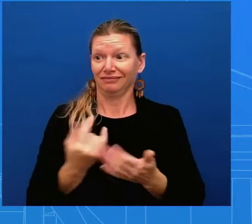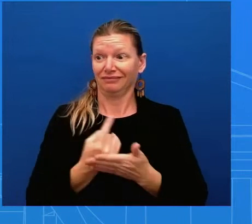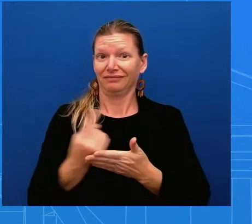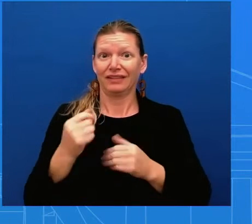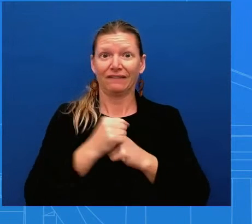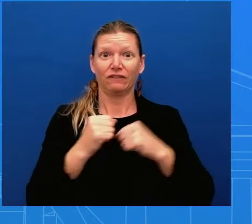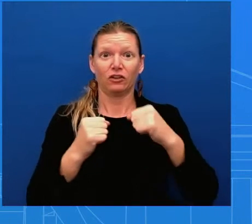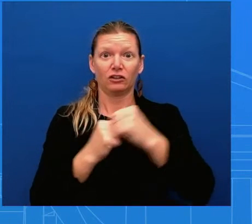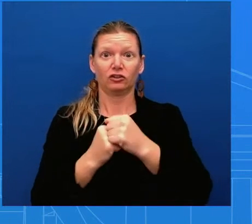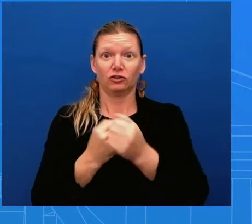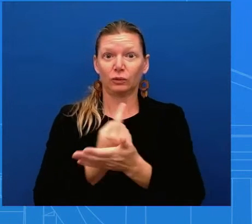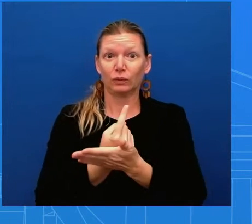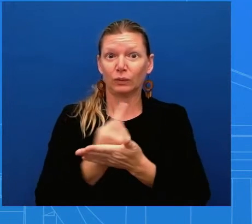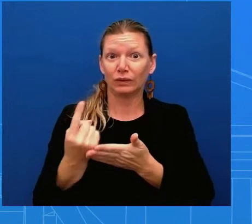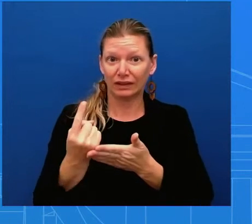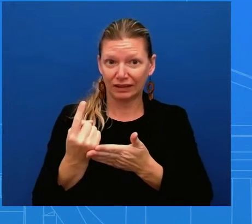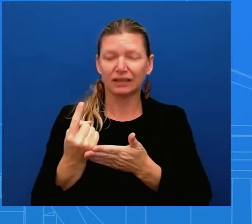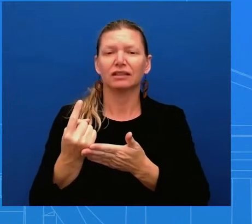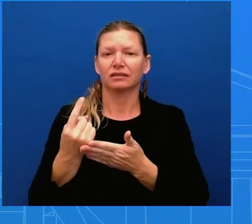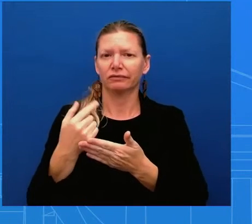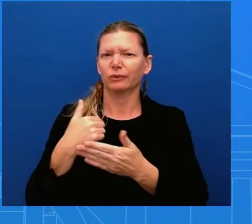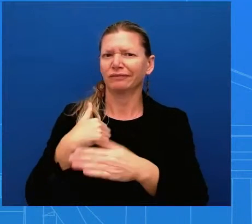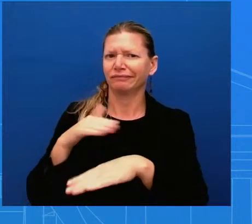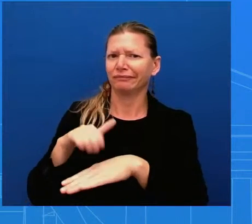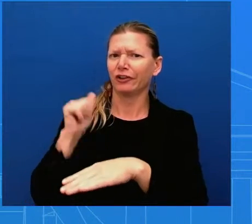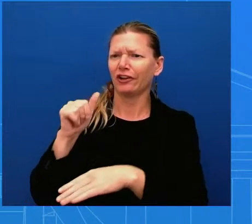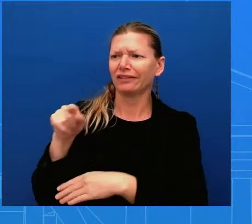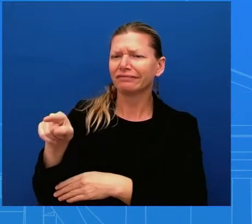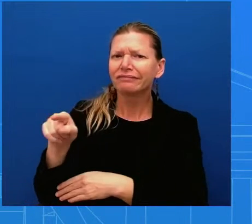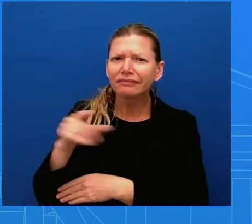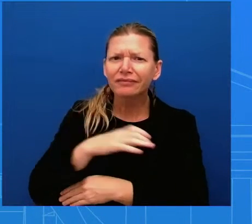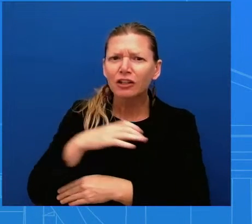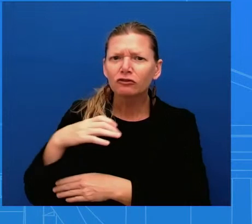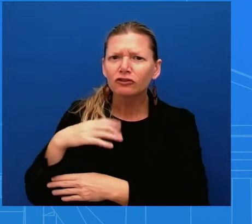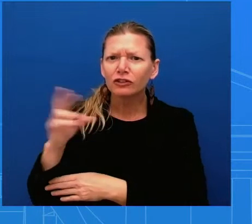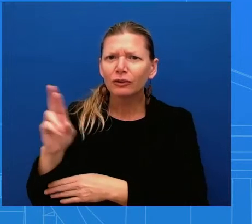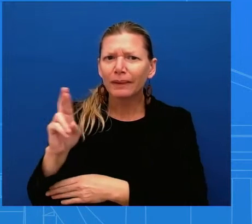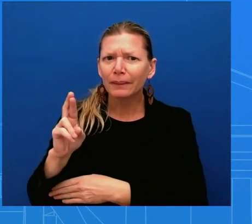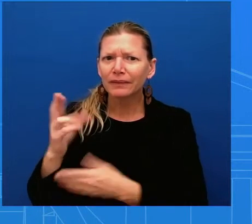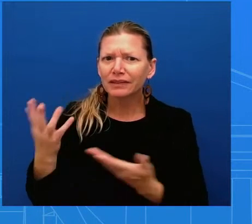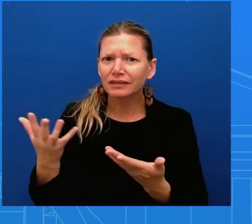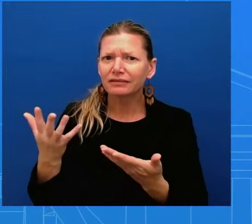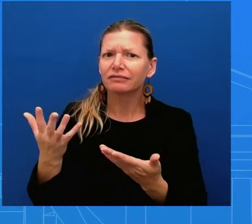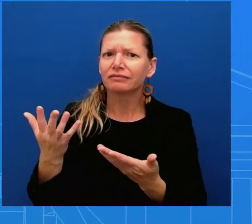Republicans in Congress, to be more specific, who voted against the President's Infrastructure Law